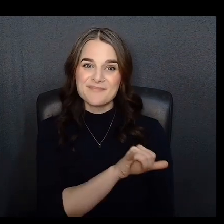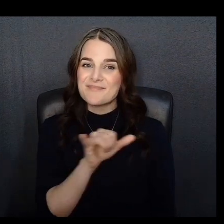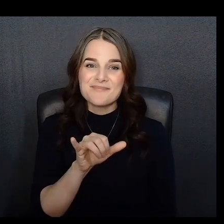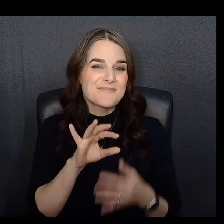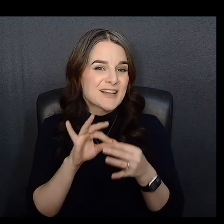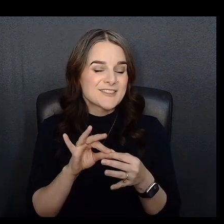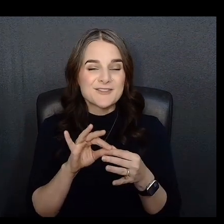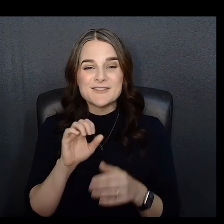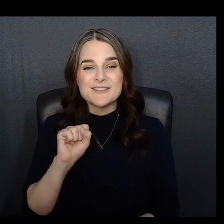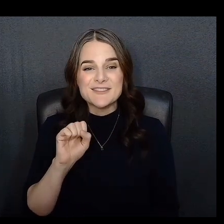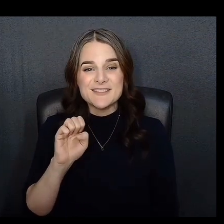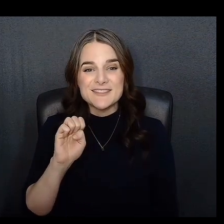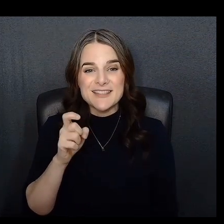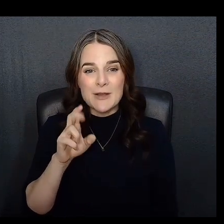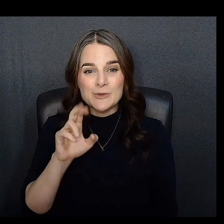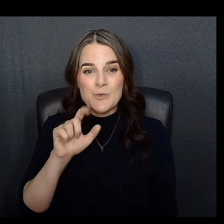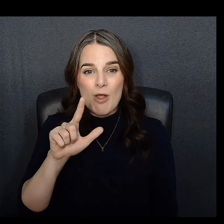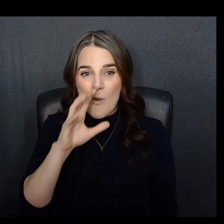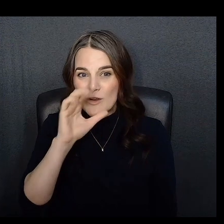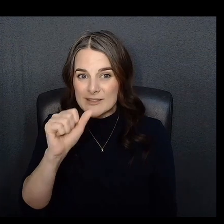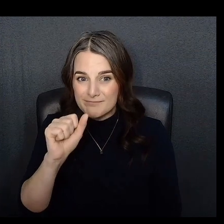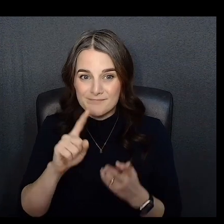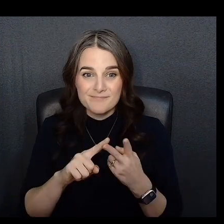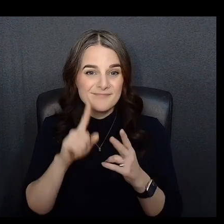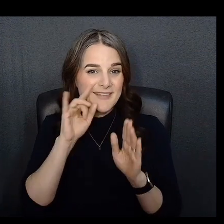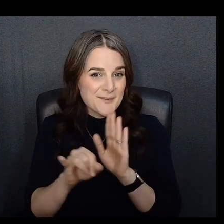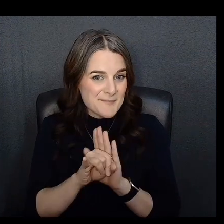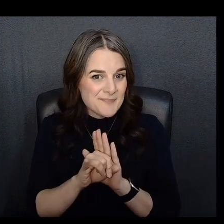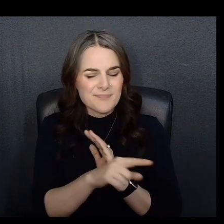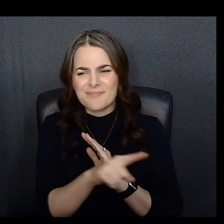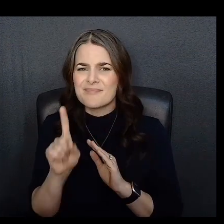So a person needs to have the vocabulary to talk about their sexual orientation